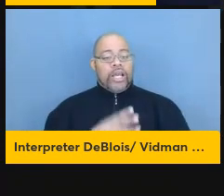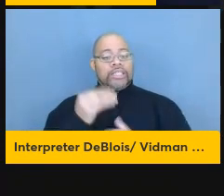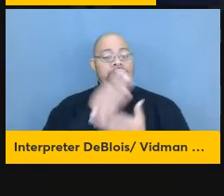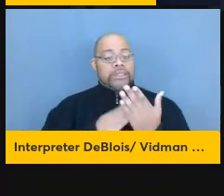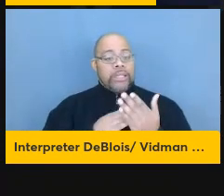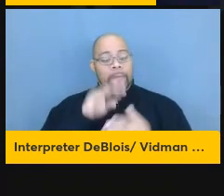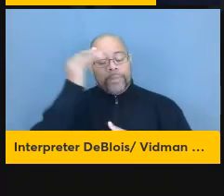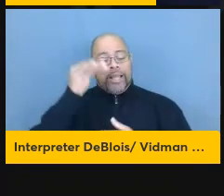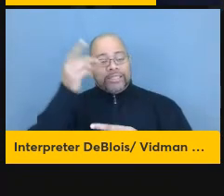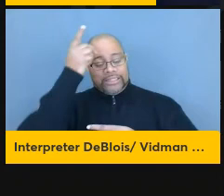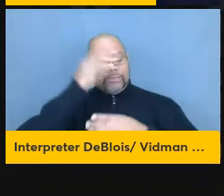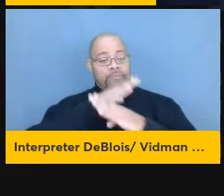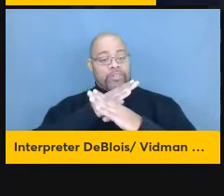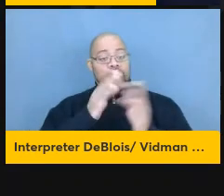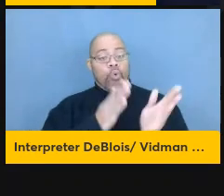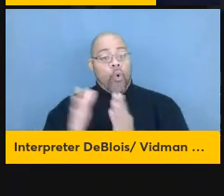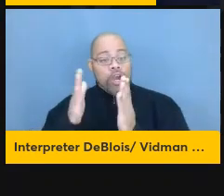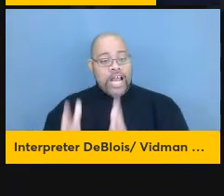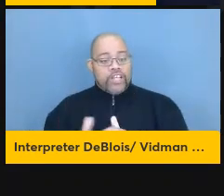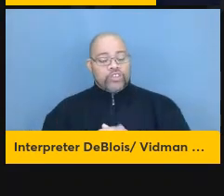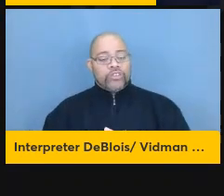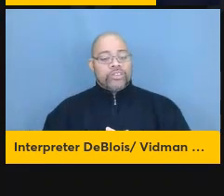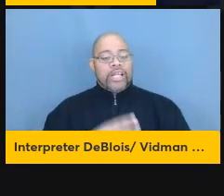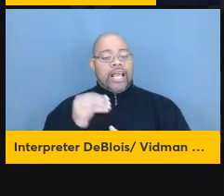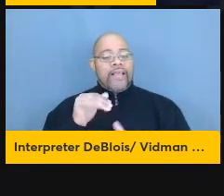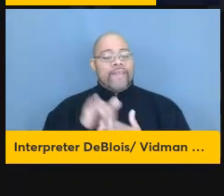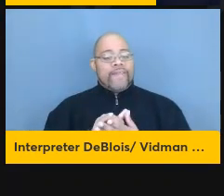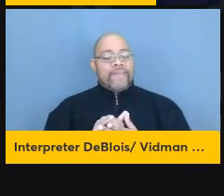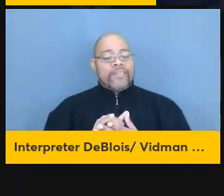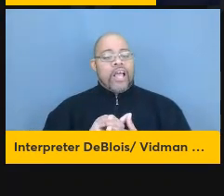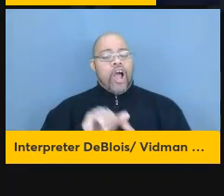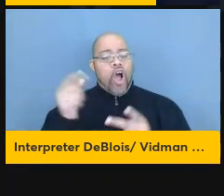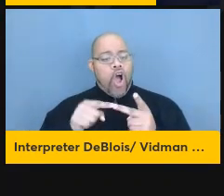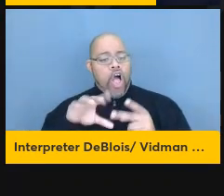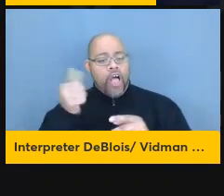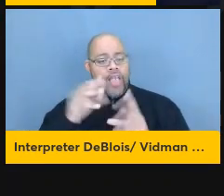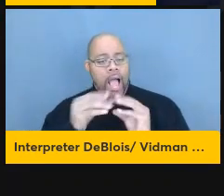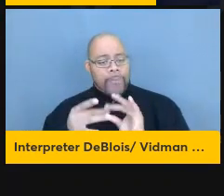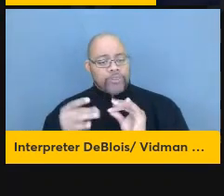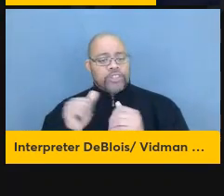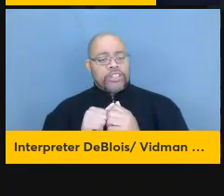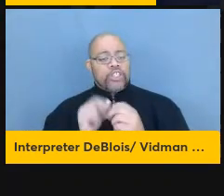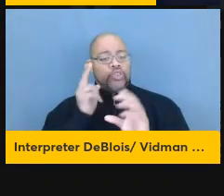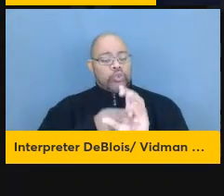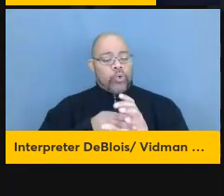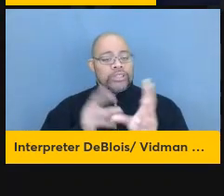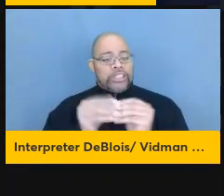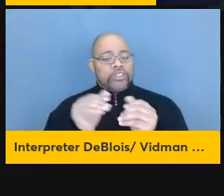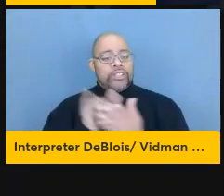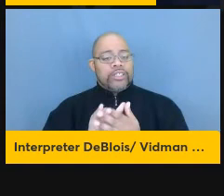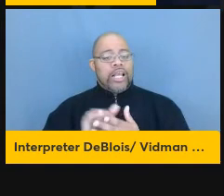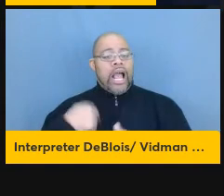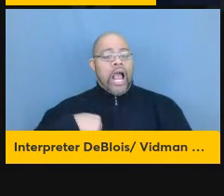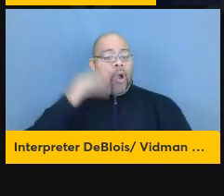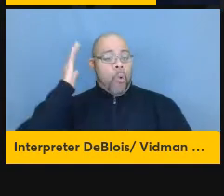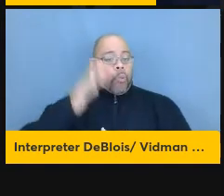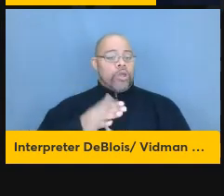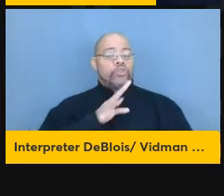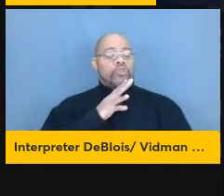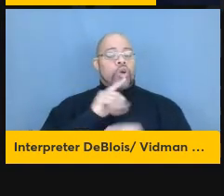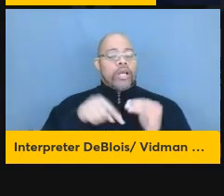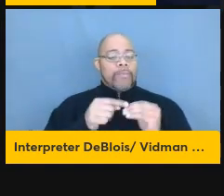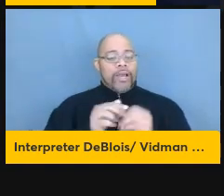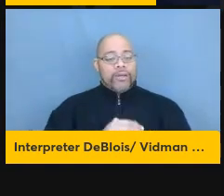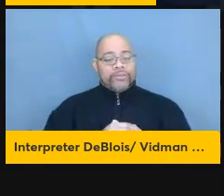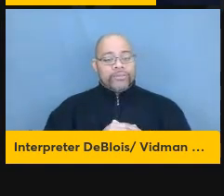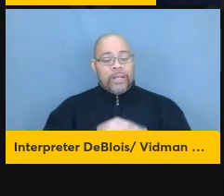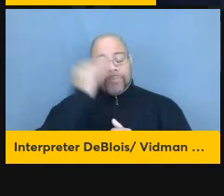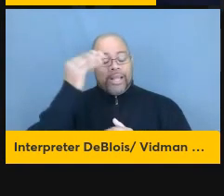immuno organizers. And the simple option that you have these two join a session where I'll be talking about Black kingdomino, the